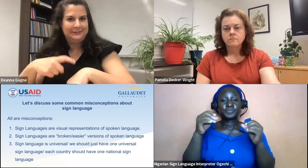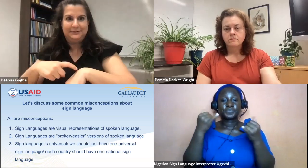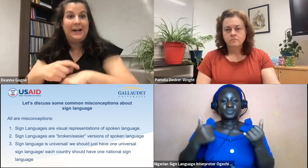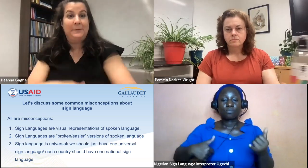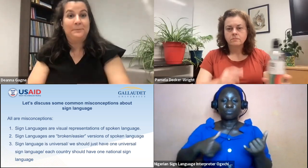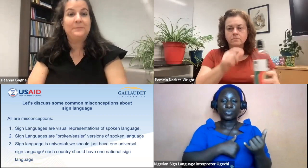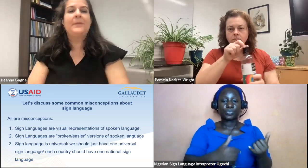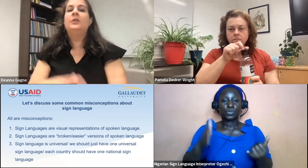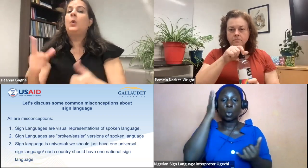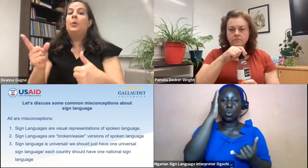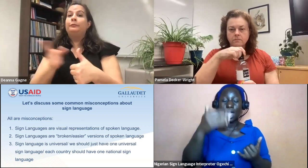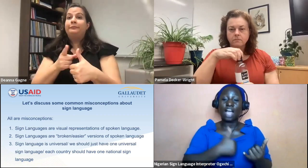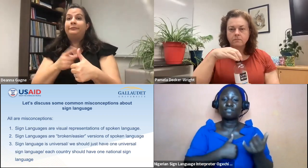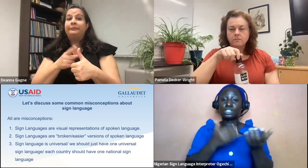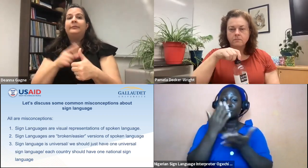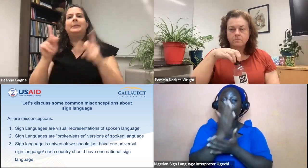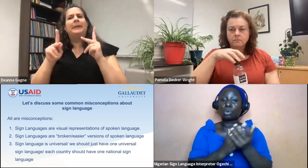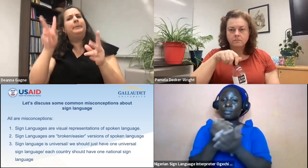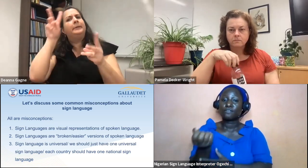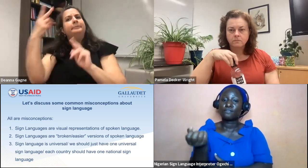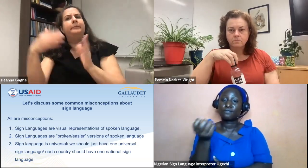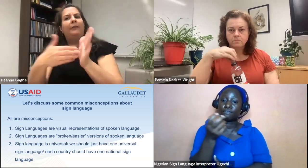and I know that we're short on time. So we're going to go through this fairly quickly.